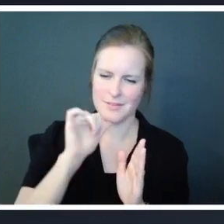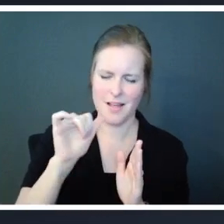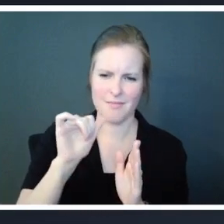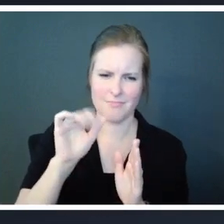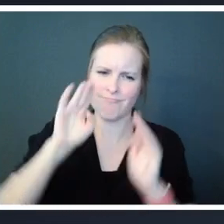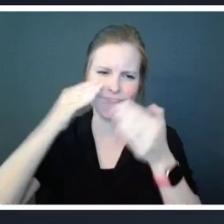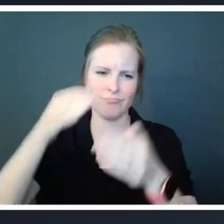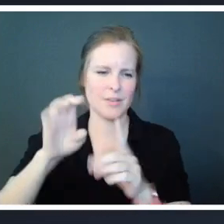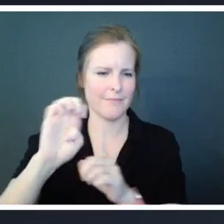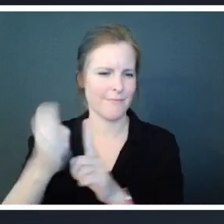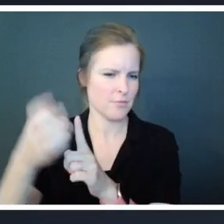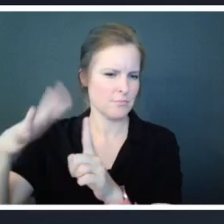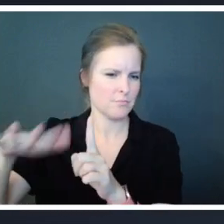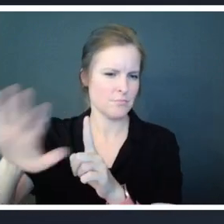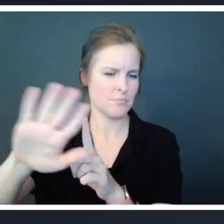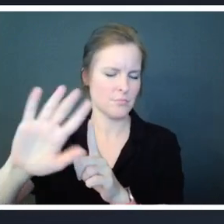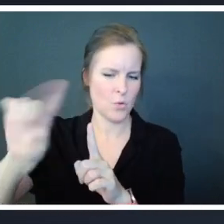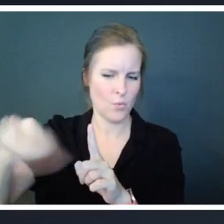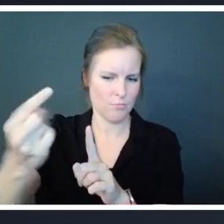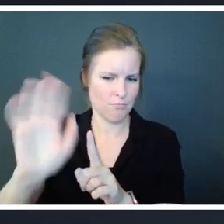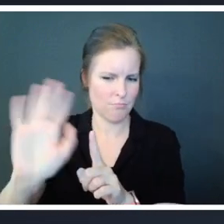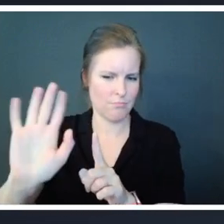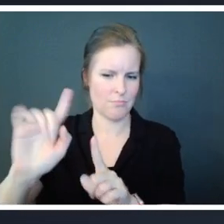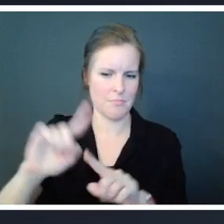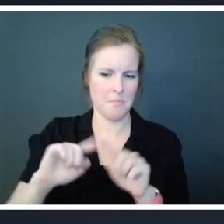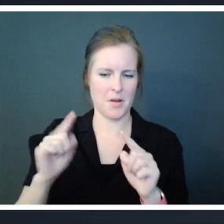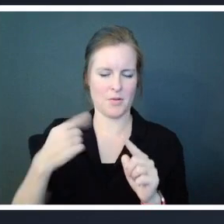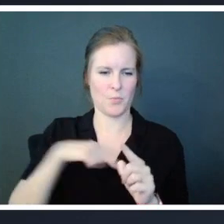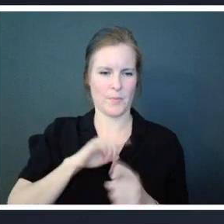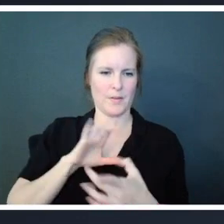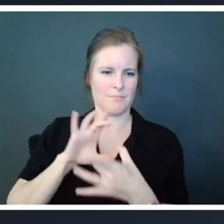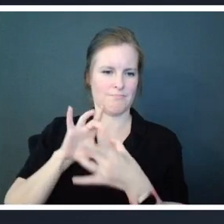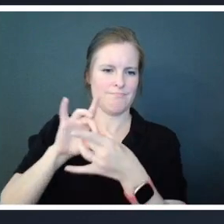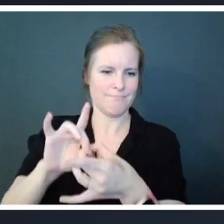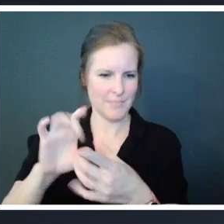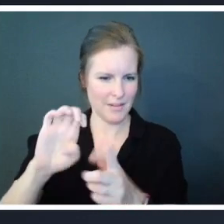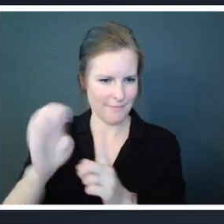did have a moment that connected to that. Because I had asked the kids to bring something to the